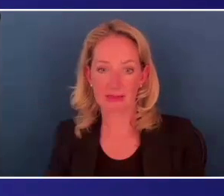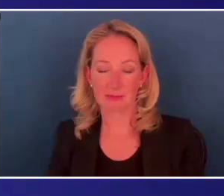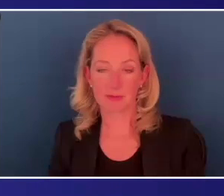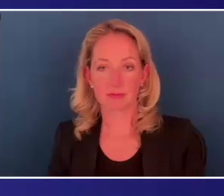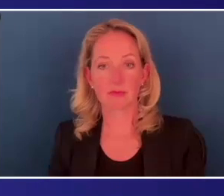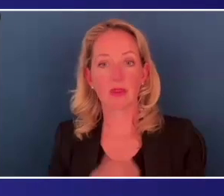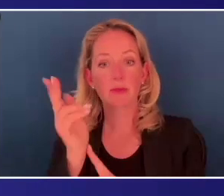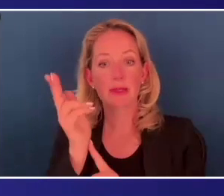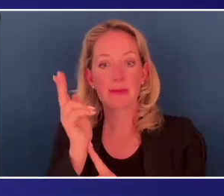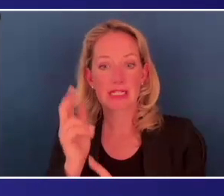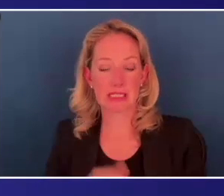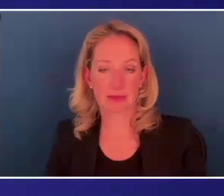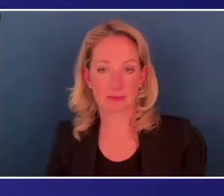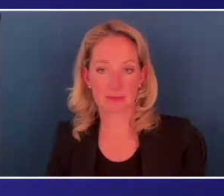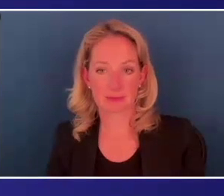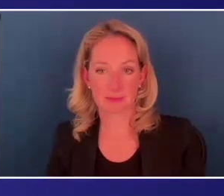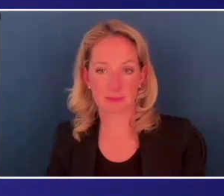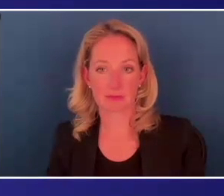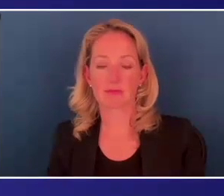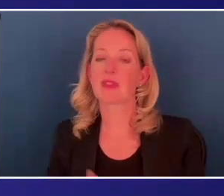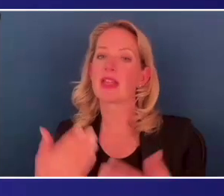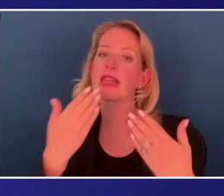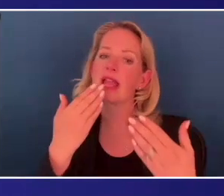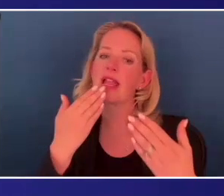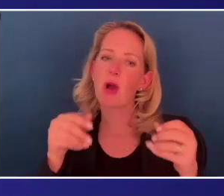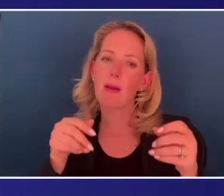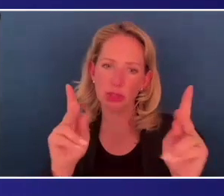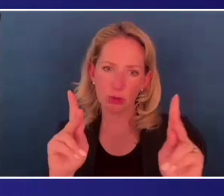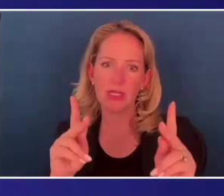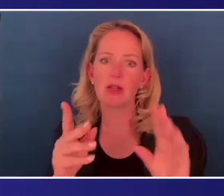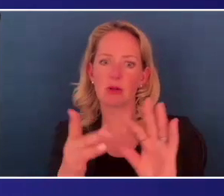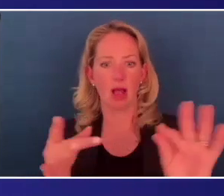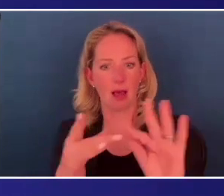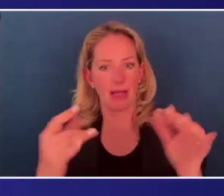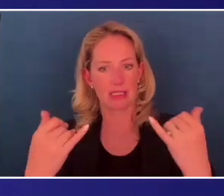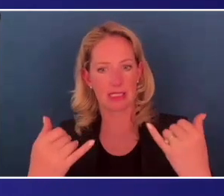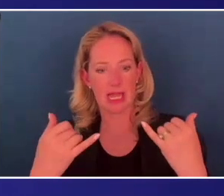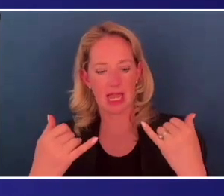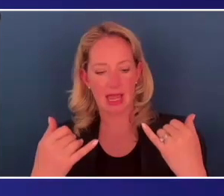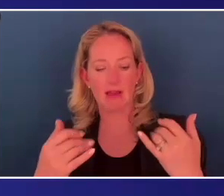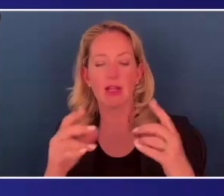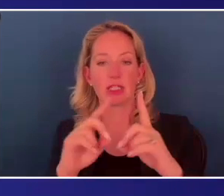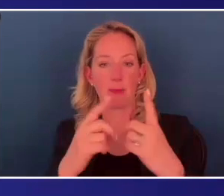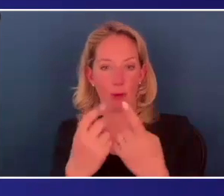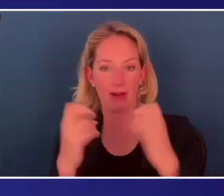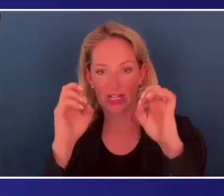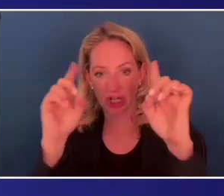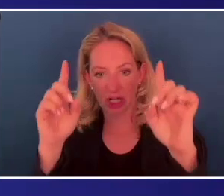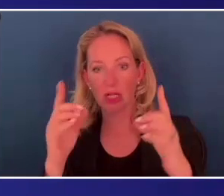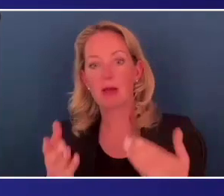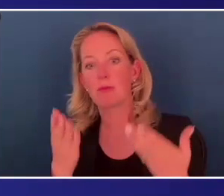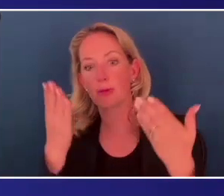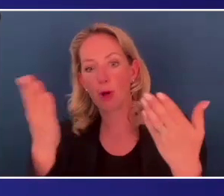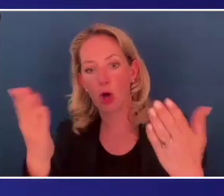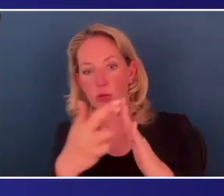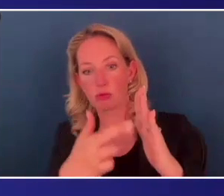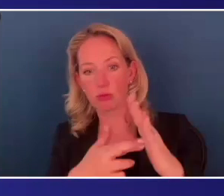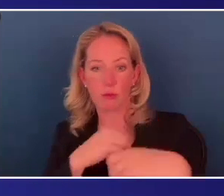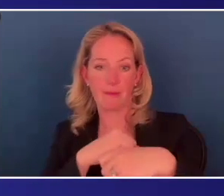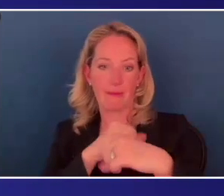Thank you for the opportunity to comment today on the Department of Education's proposed rulemaking agenda. My name is Ben Cecil.